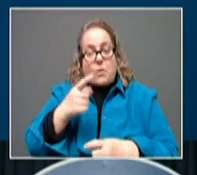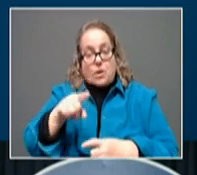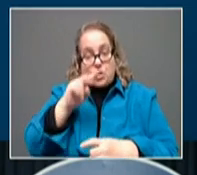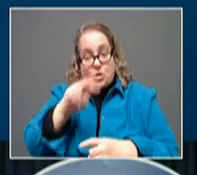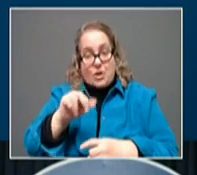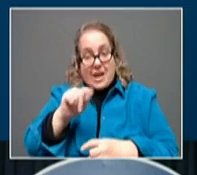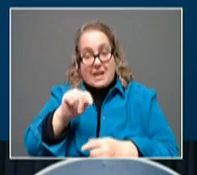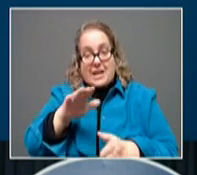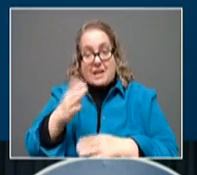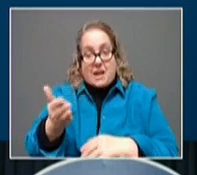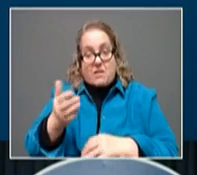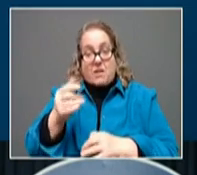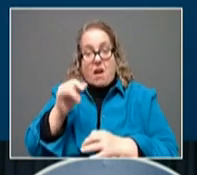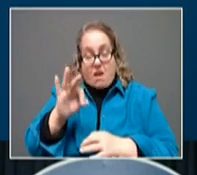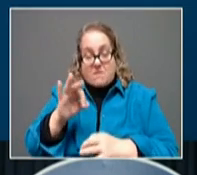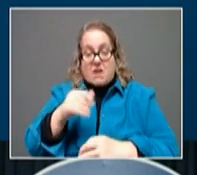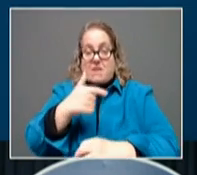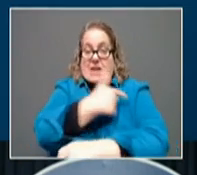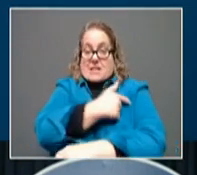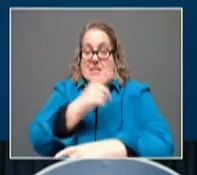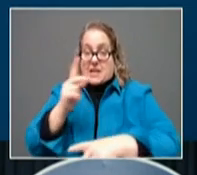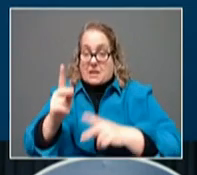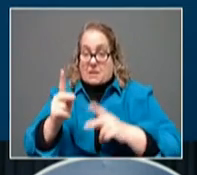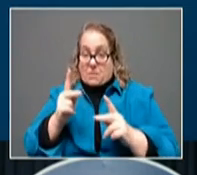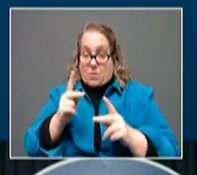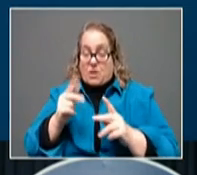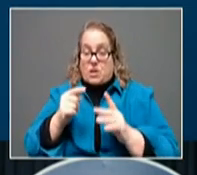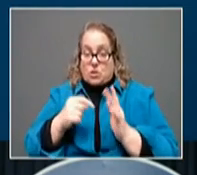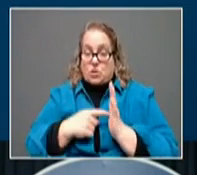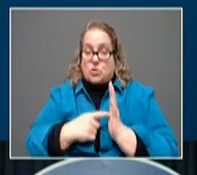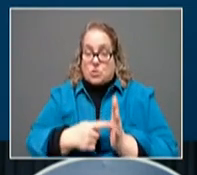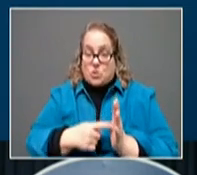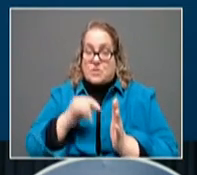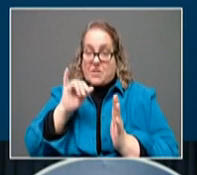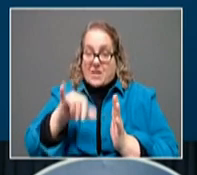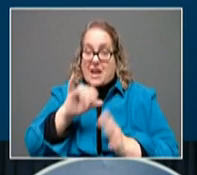individuals. Um it shows that that that that age group really needs not only